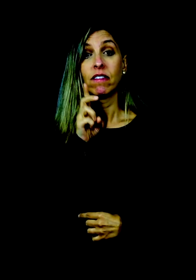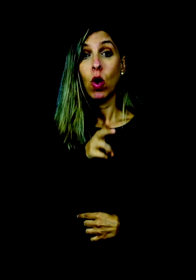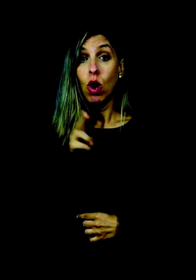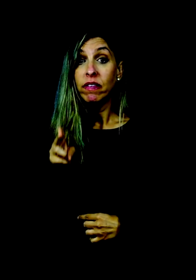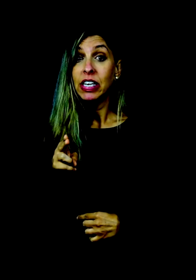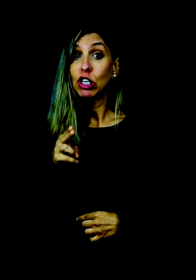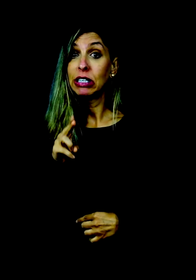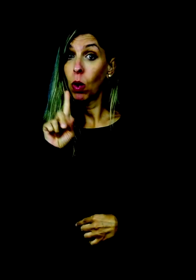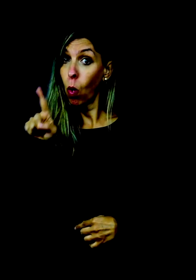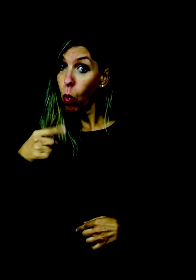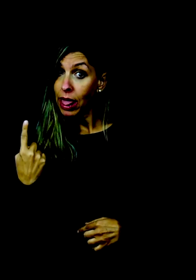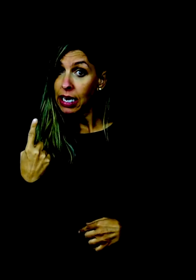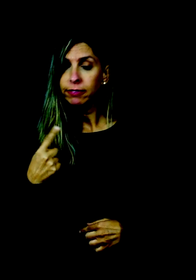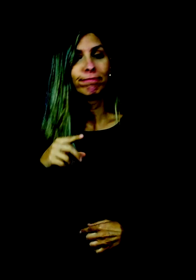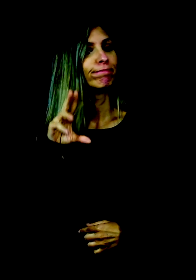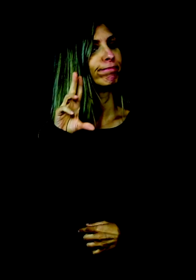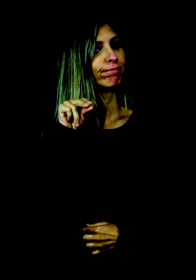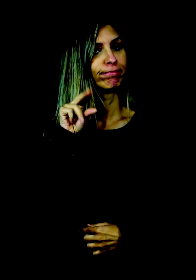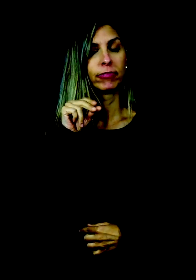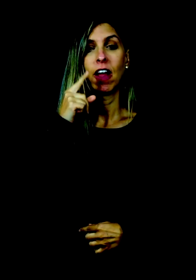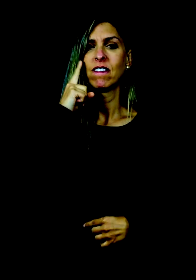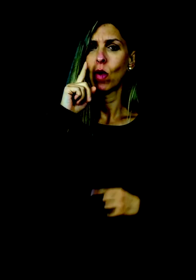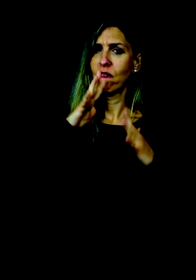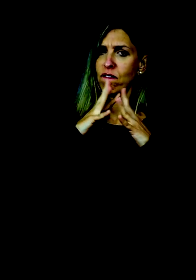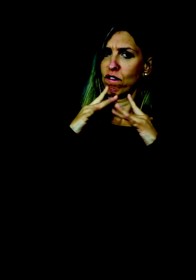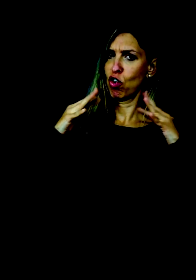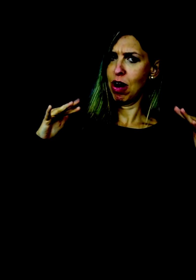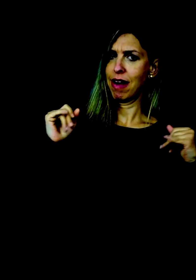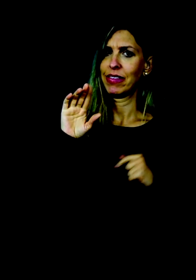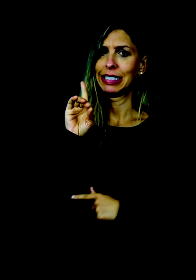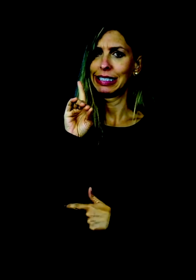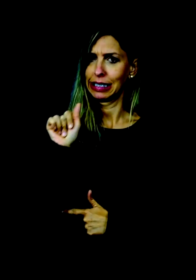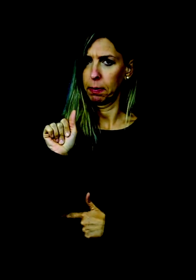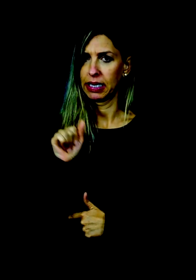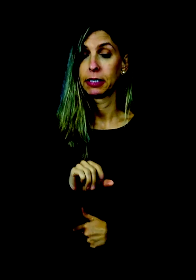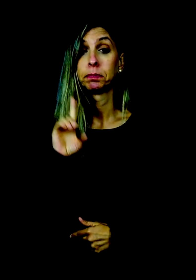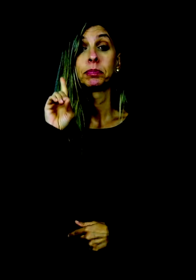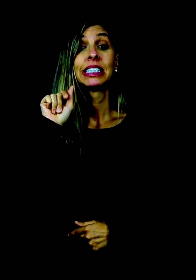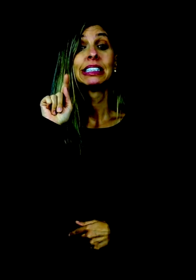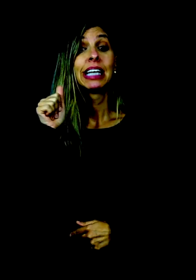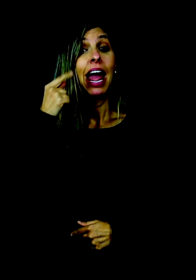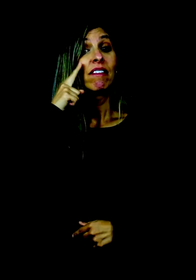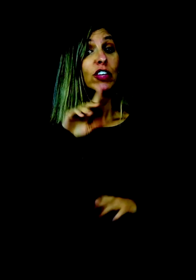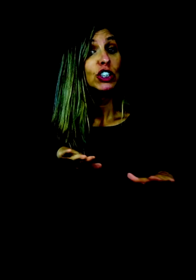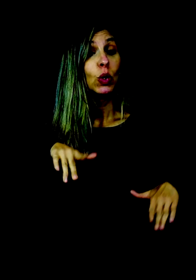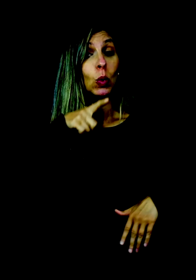hard of hearing) from the age of 0-3. Here is a bit of quick data.